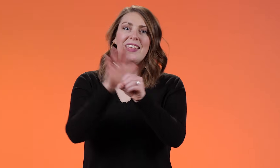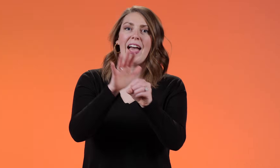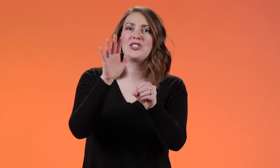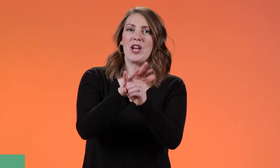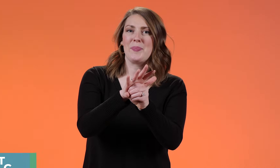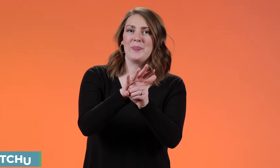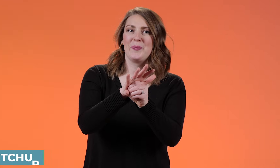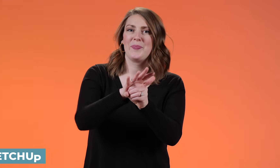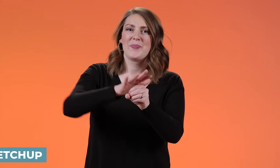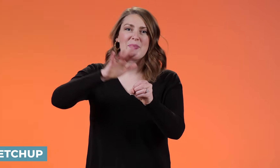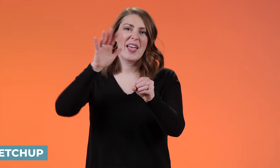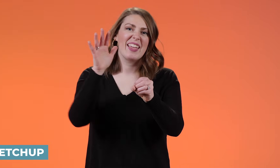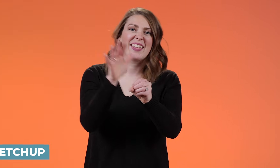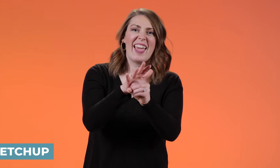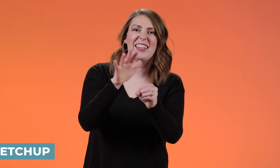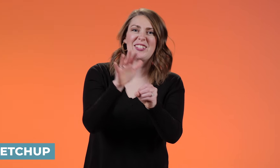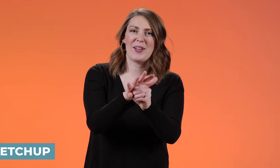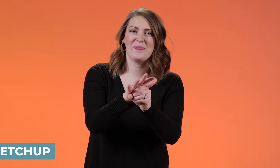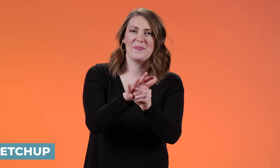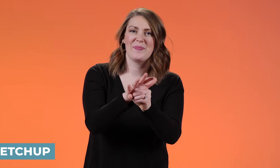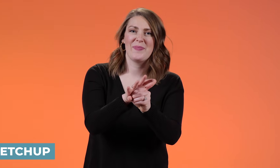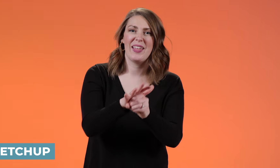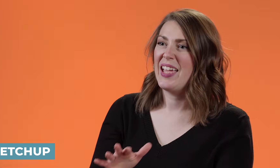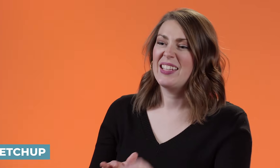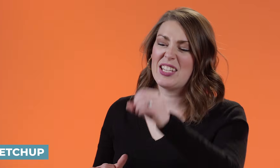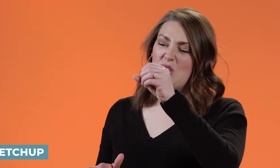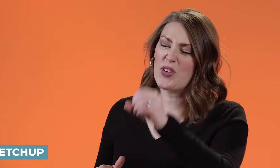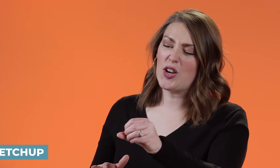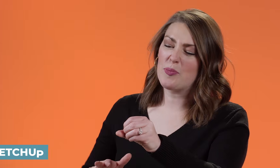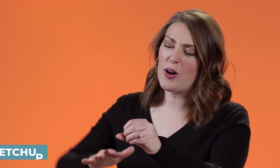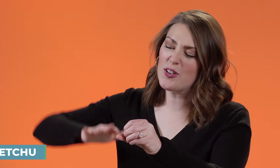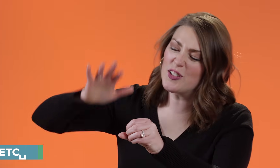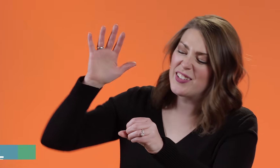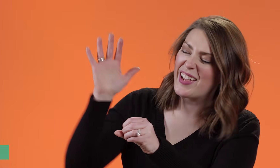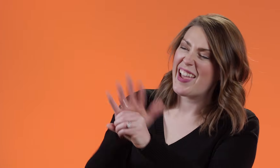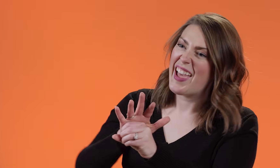Ketchup. It's like you've got your bottle